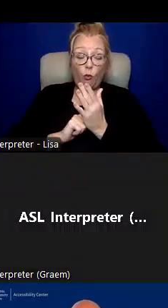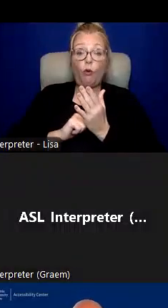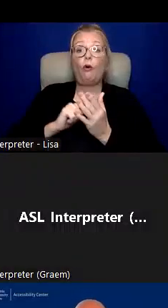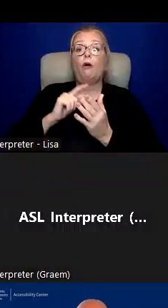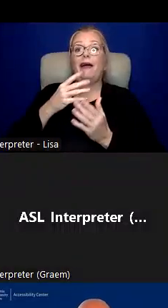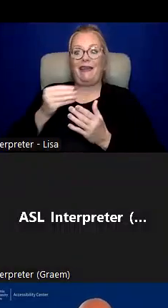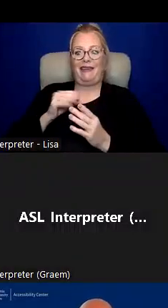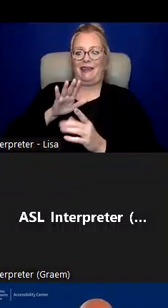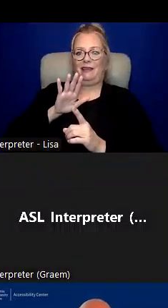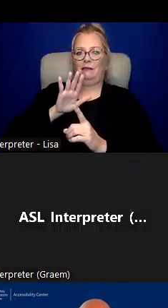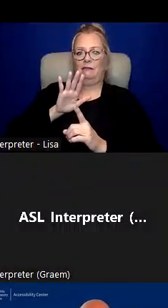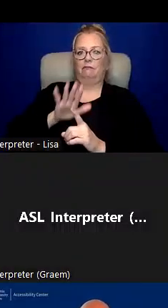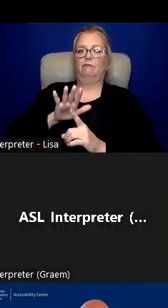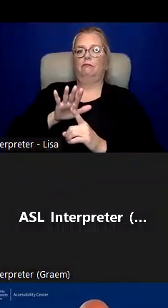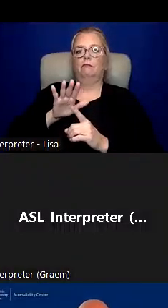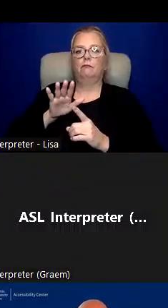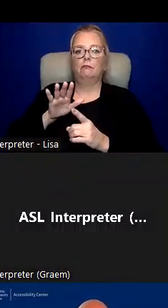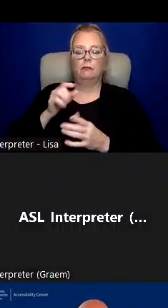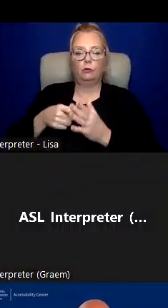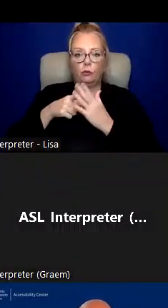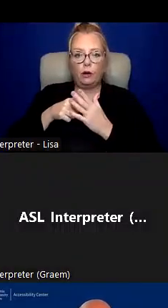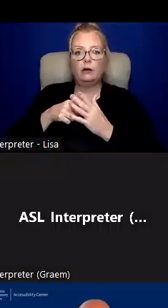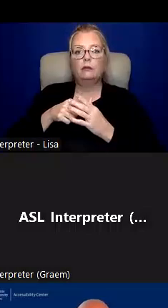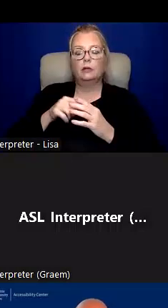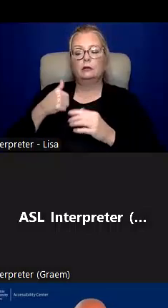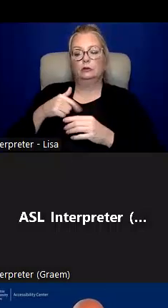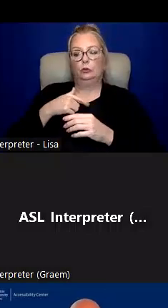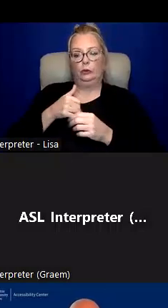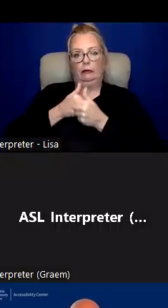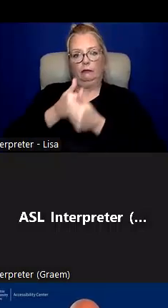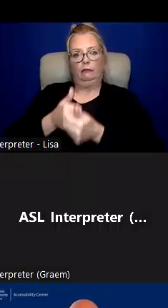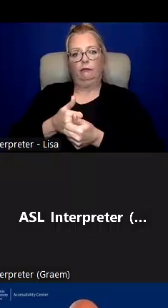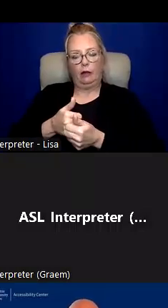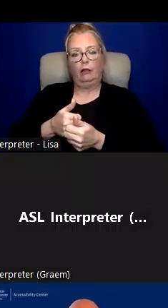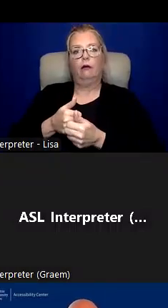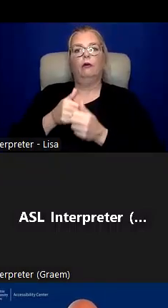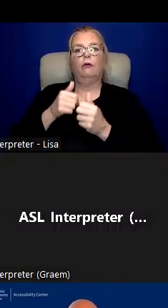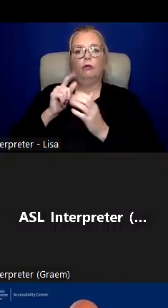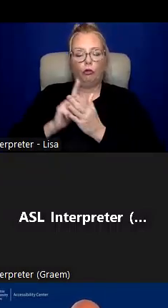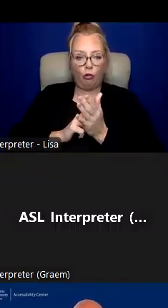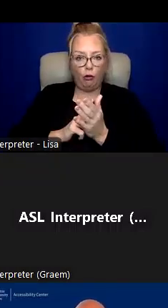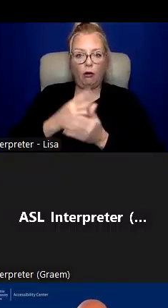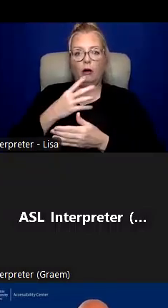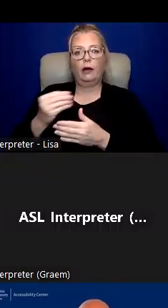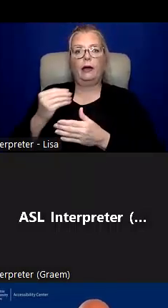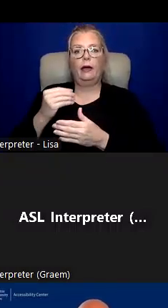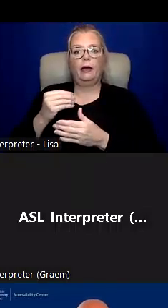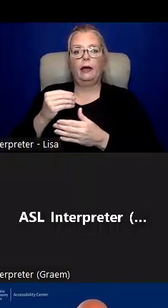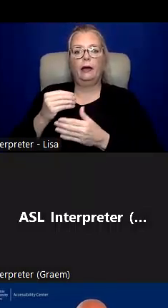are able to follow Section 508, comply with the law and by partially accessible technologies, what